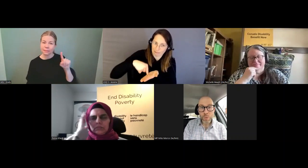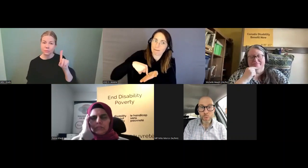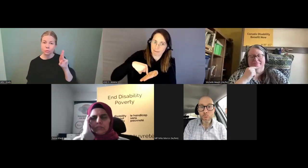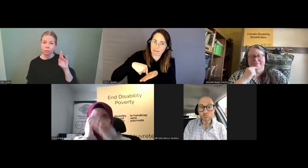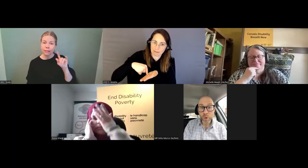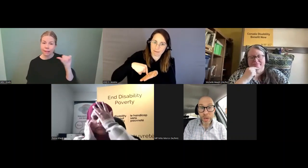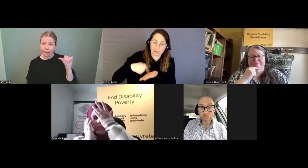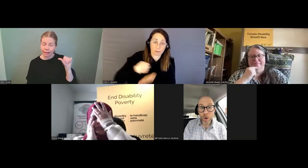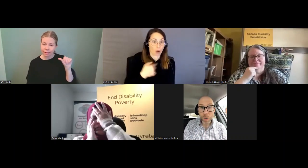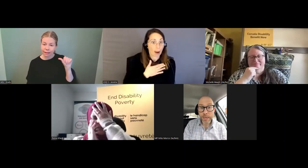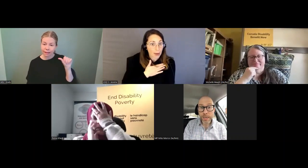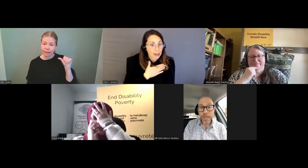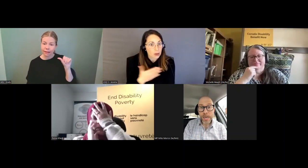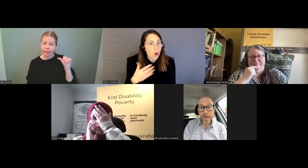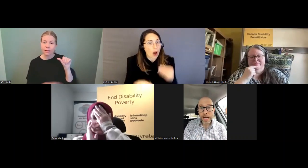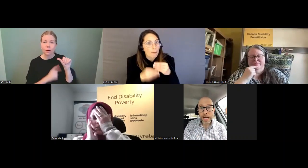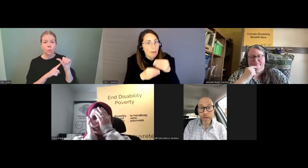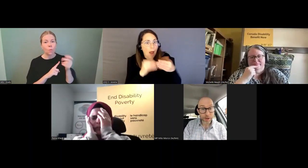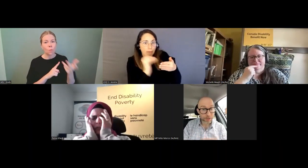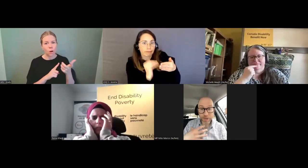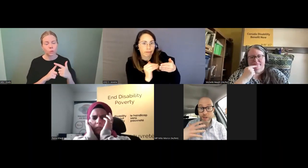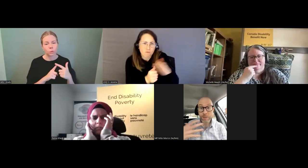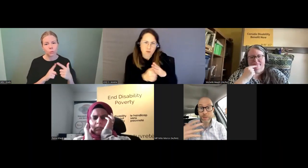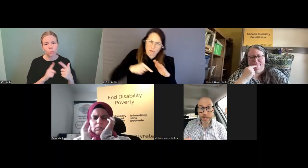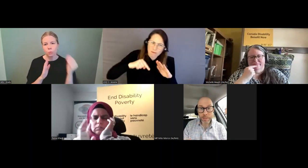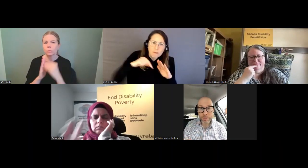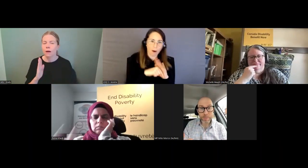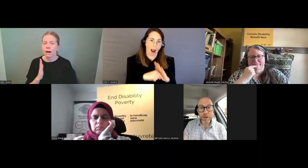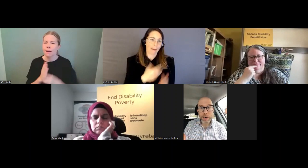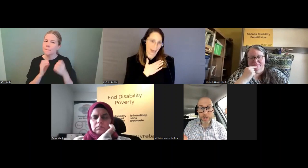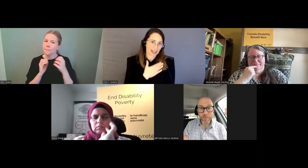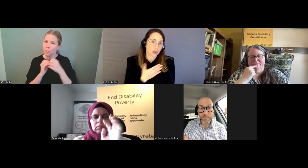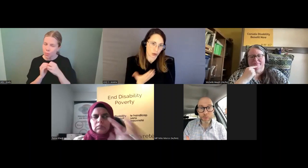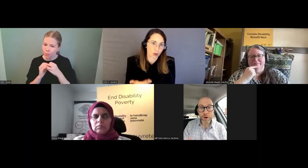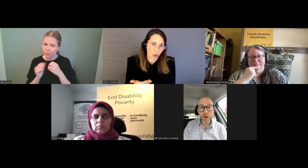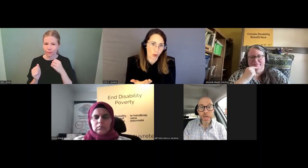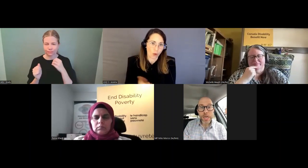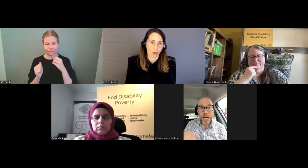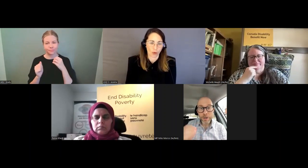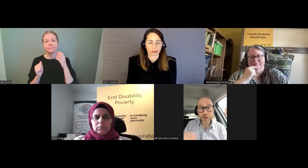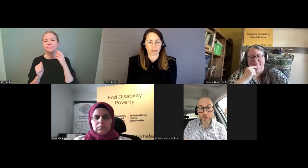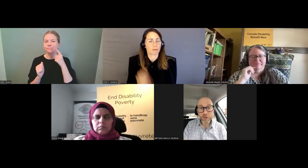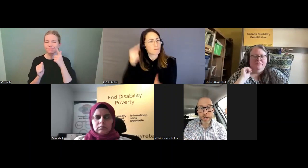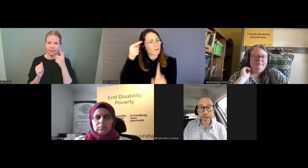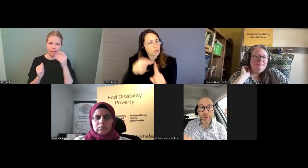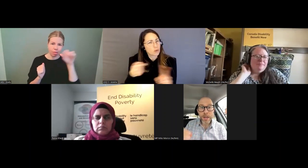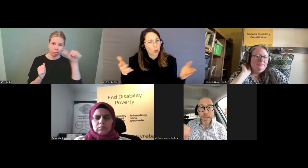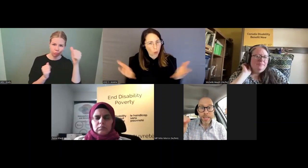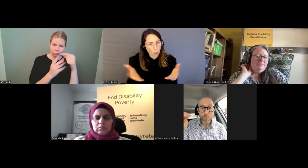WE WANTED BECAUSE THE DISABILITY COMMUNITY HAS BEEN CALLING FOR AN ASSURANCE THAT WHATEVER